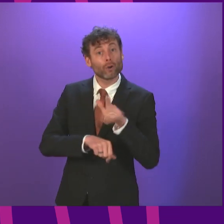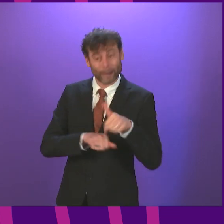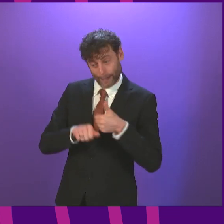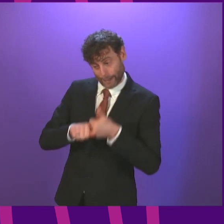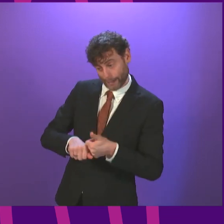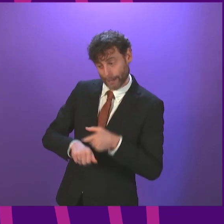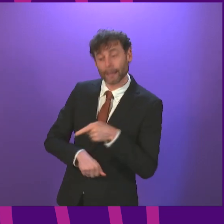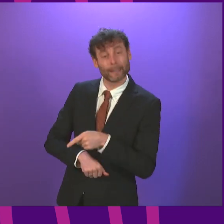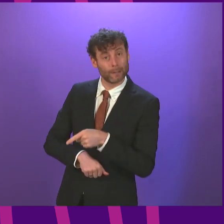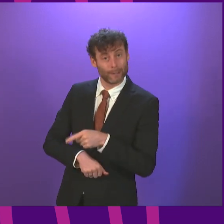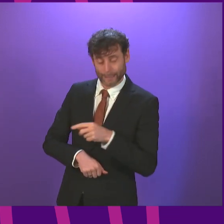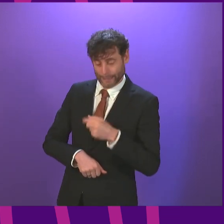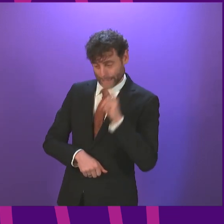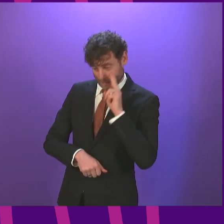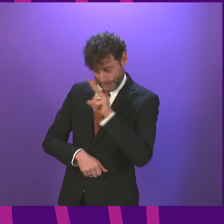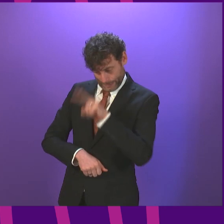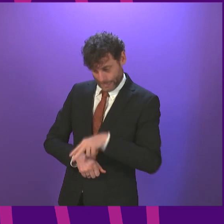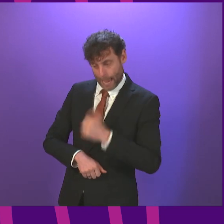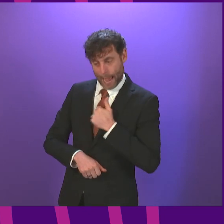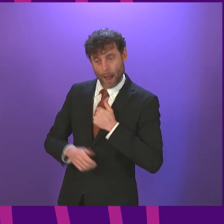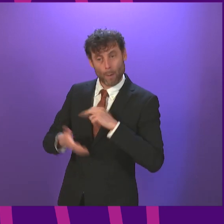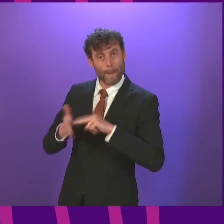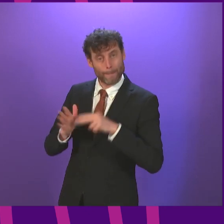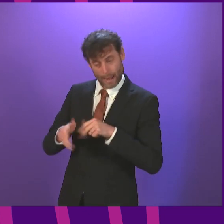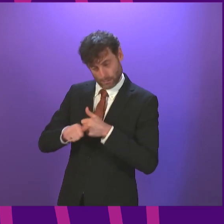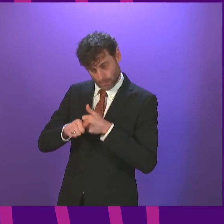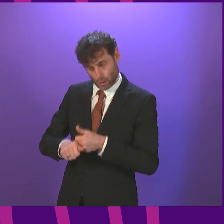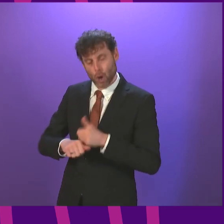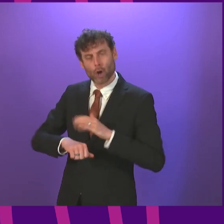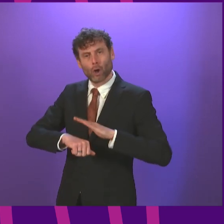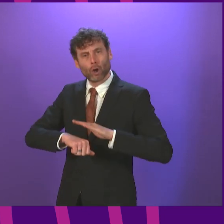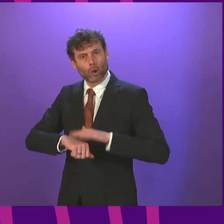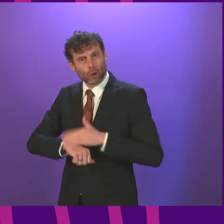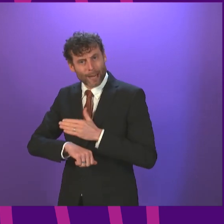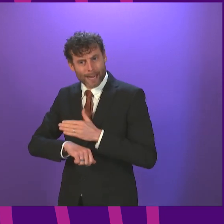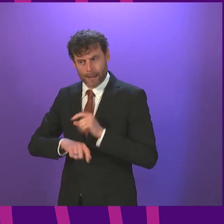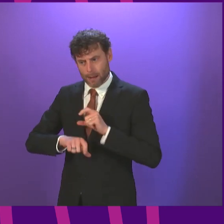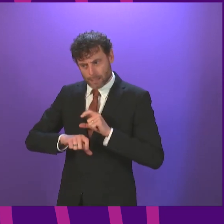sustainable recovery. That is right, I think, for job creation in Scotland, but it is also